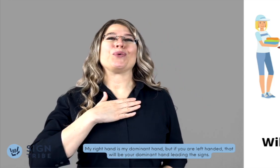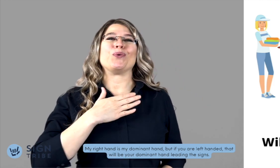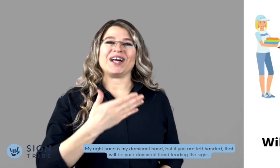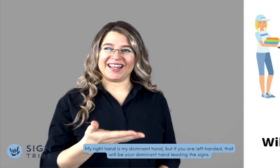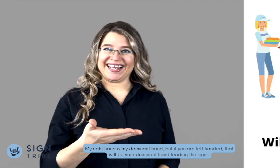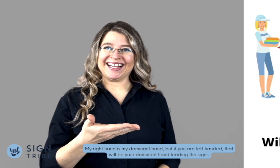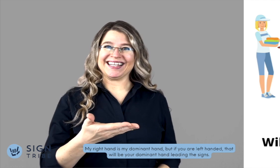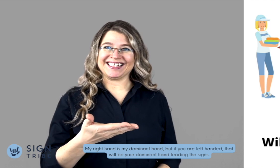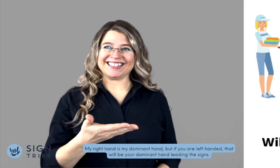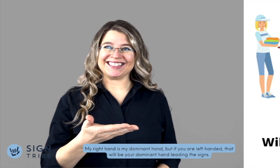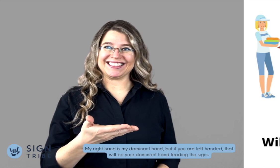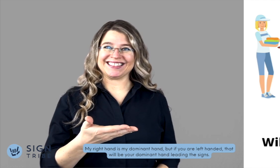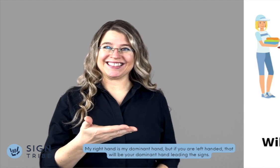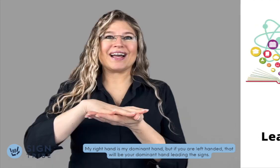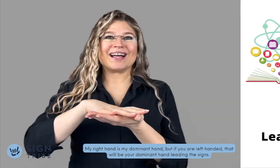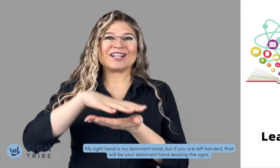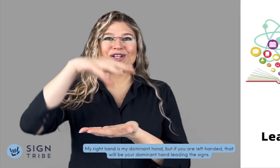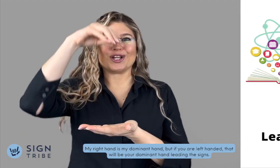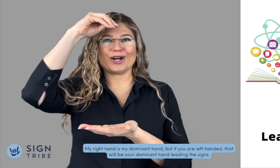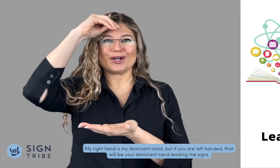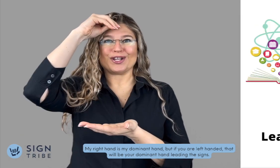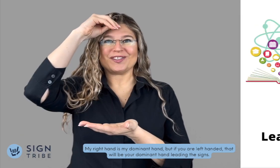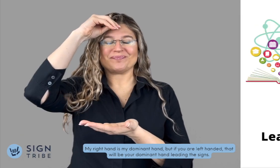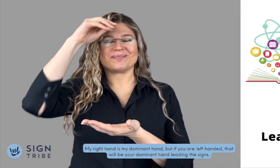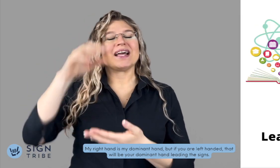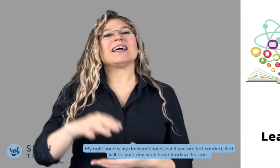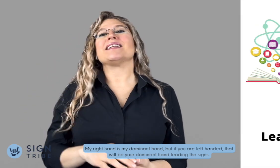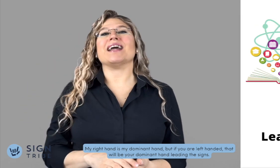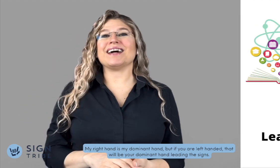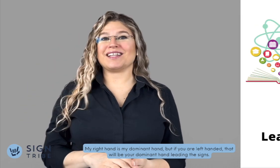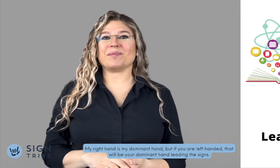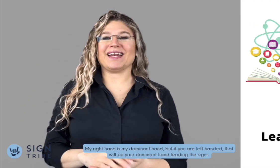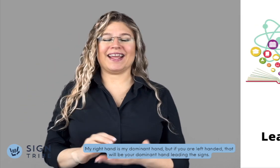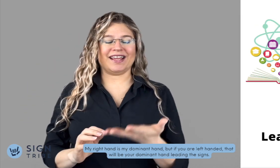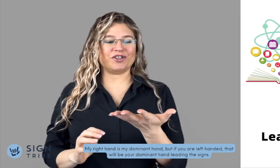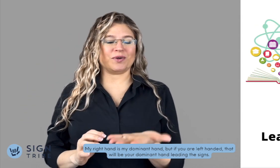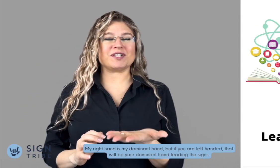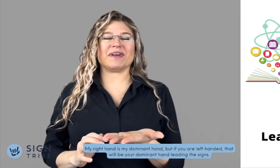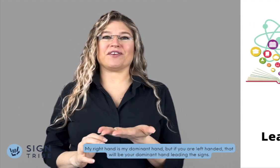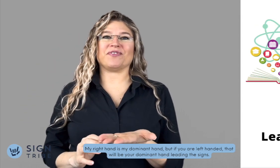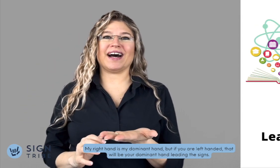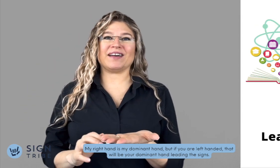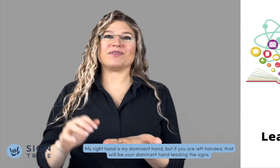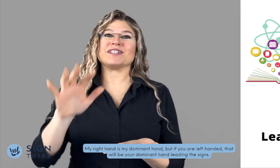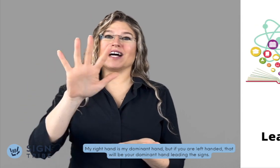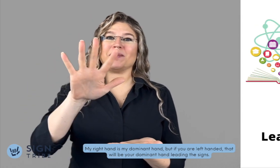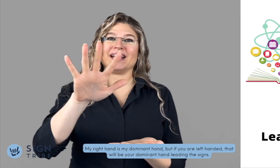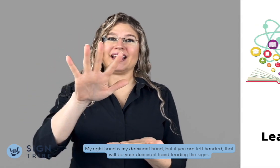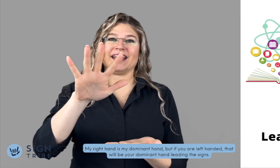willing. Learn. Non dominant hand, you're going to make a five. Dominant hand,